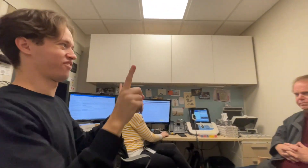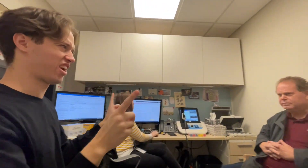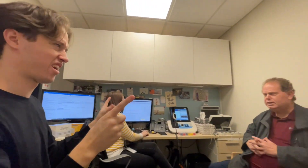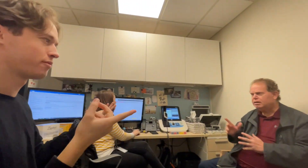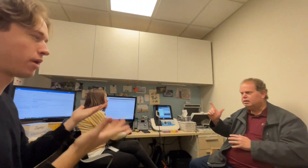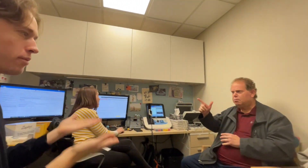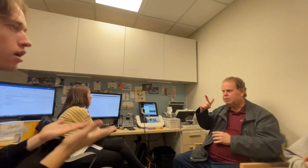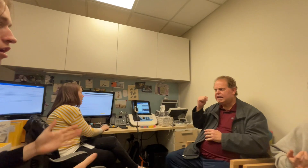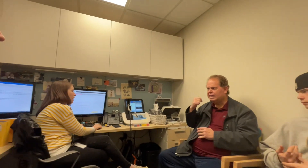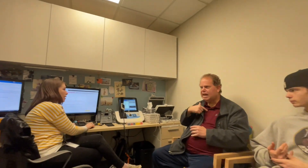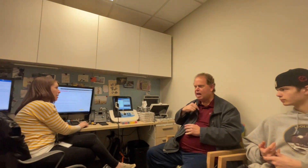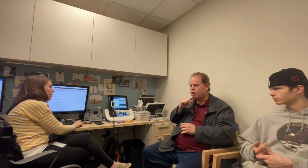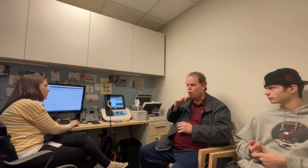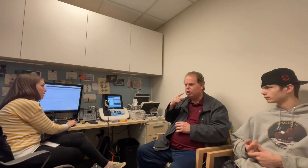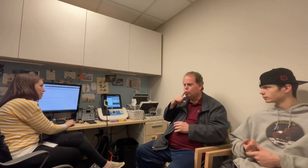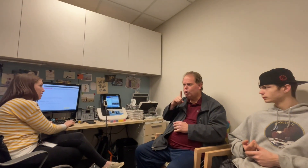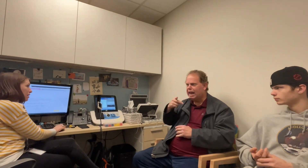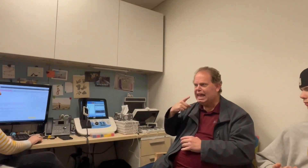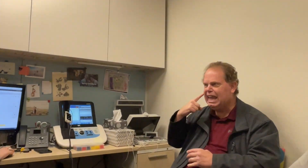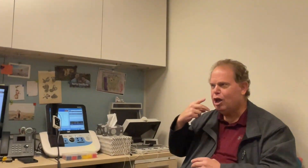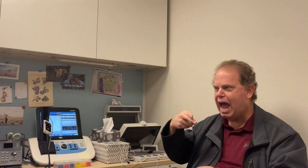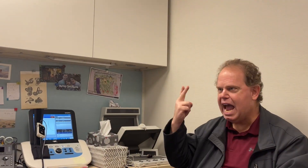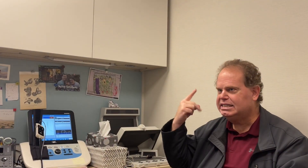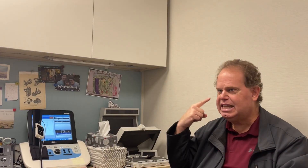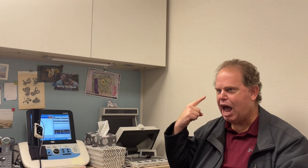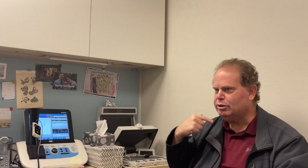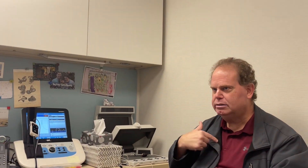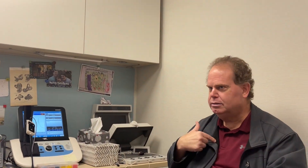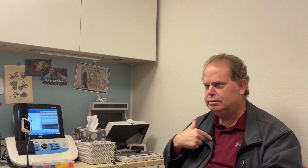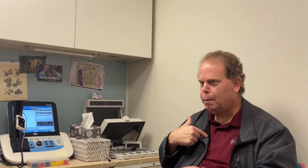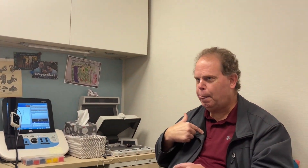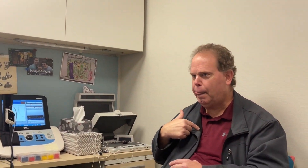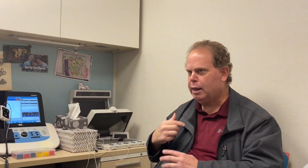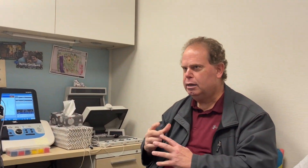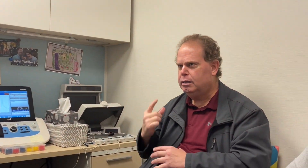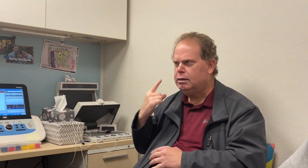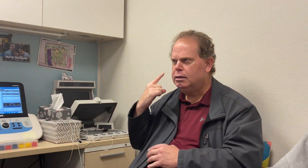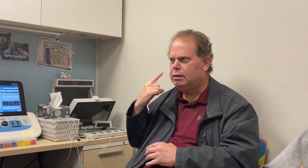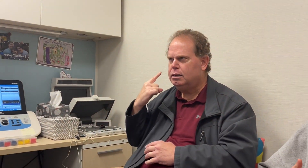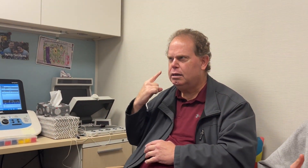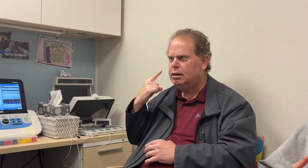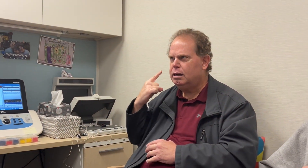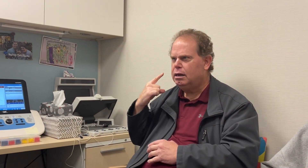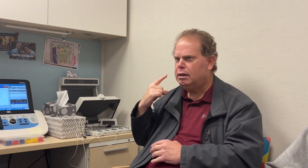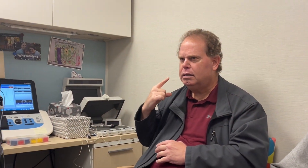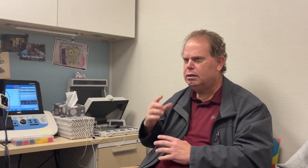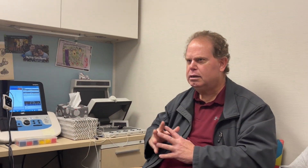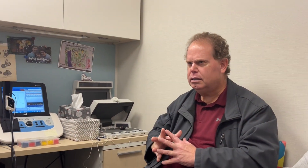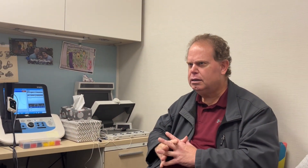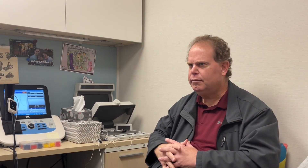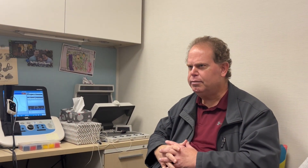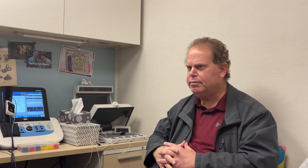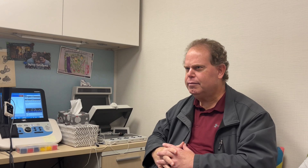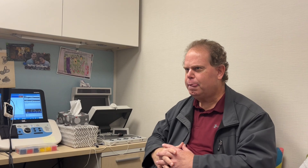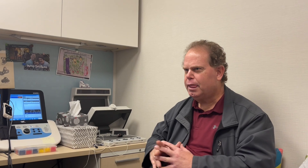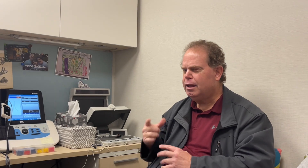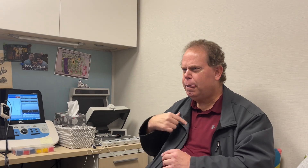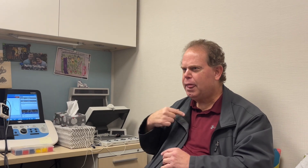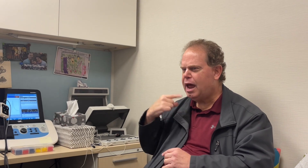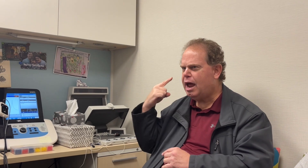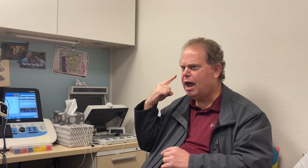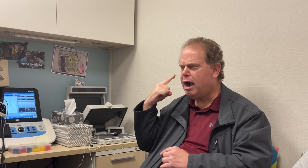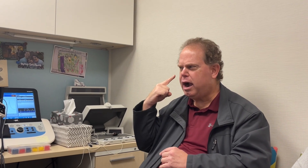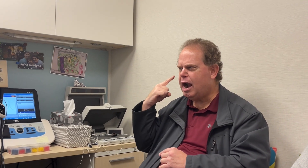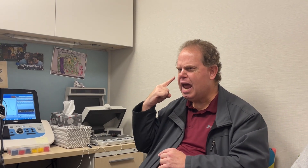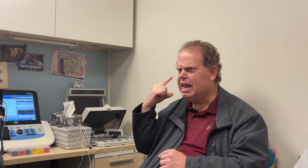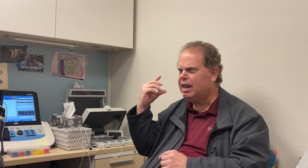going to go up again I don't really down M and you probably haven't for a long time yeah I he